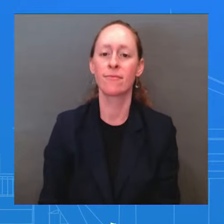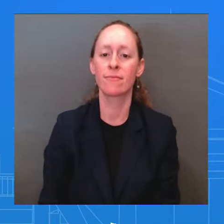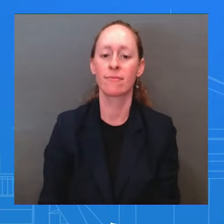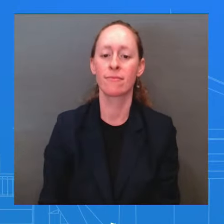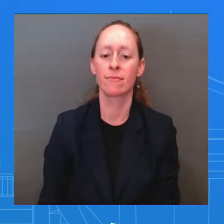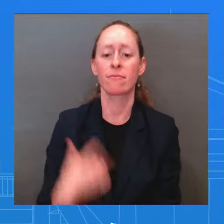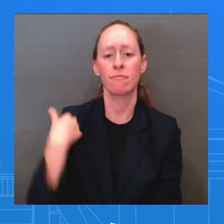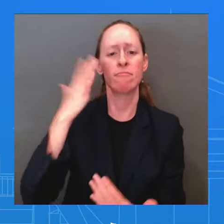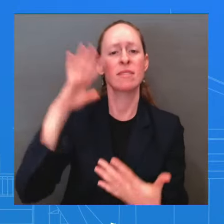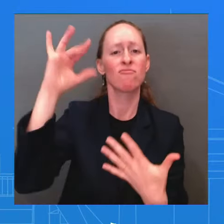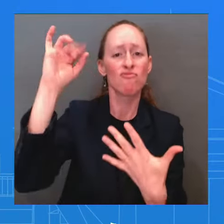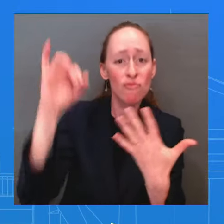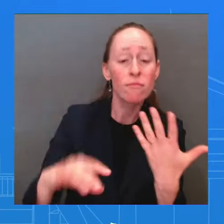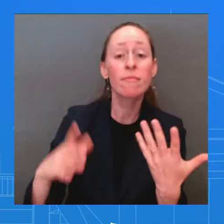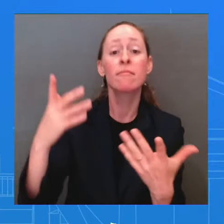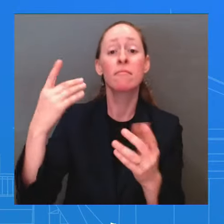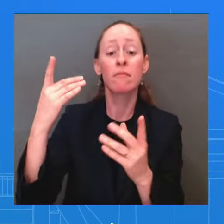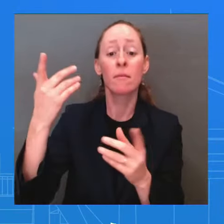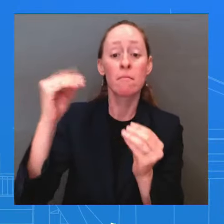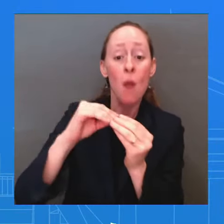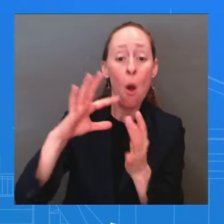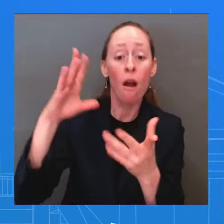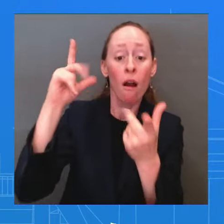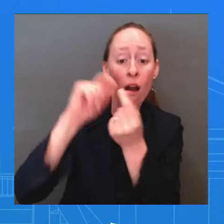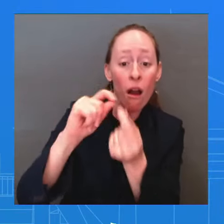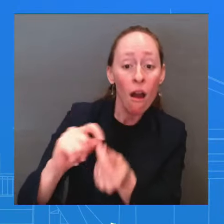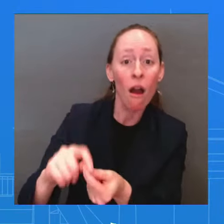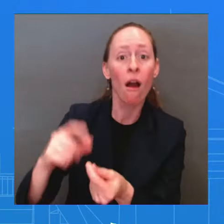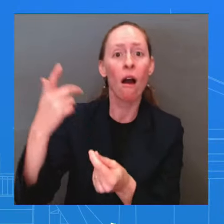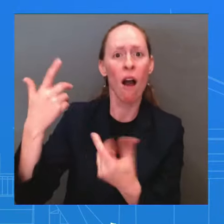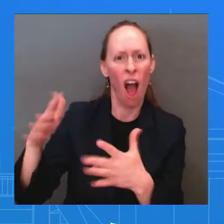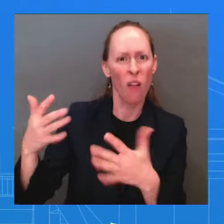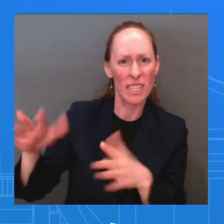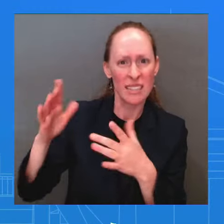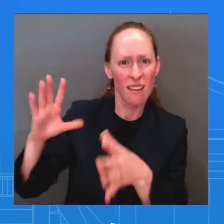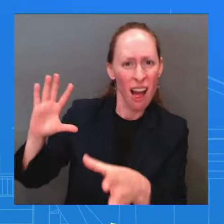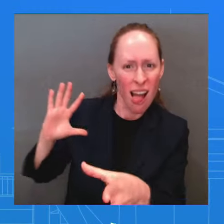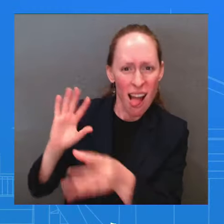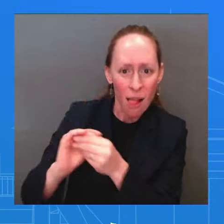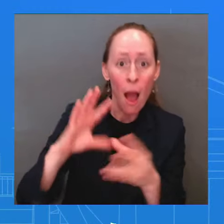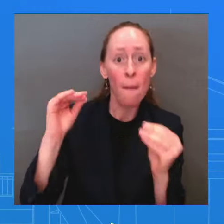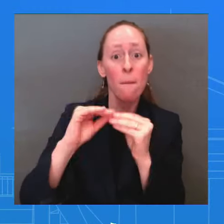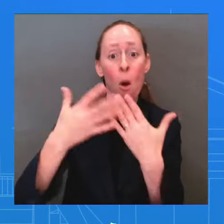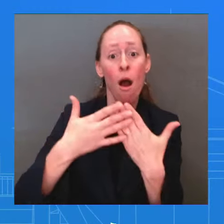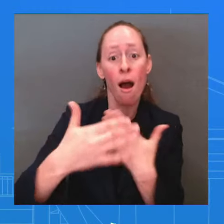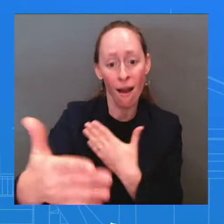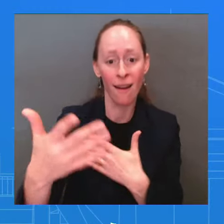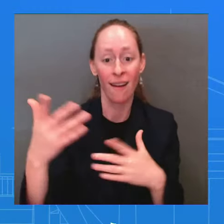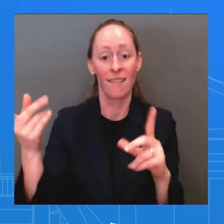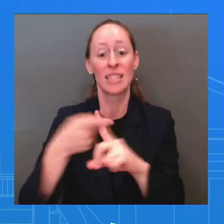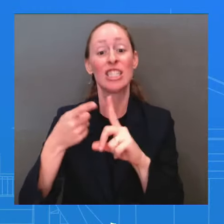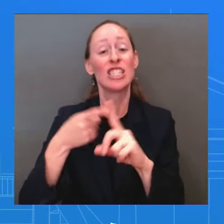how all of those steps he's taken so far ladder up to a larger vision. In addition to speaking before the General Assembly,